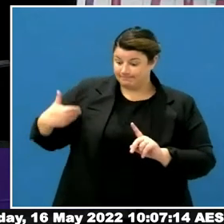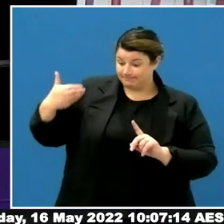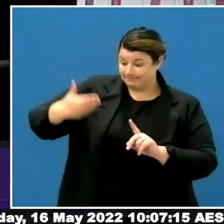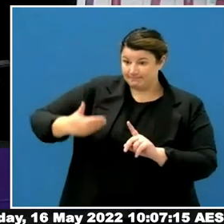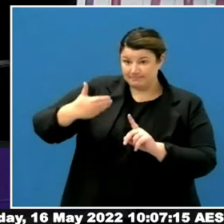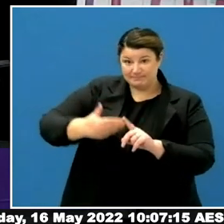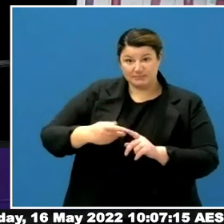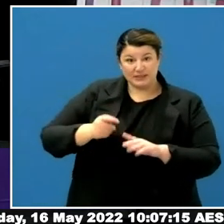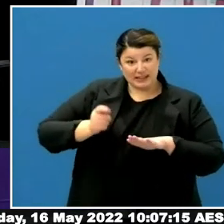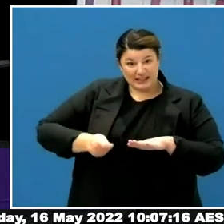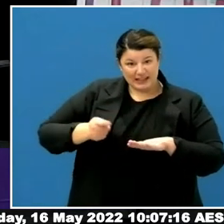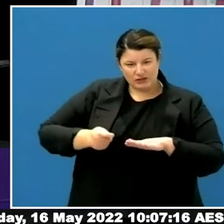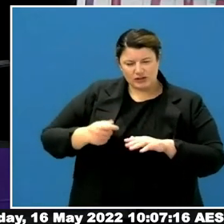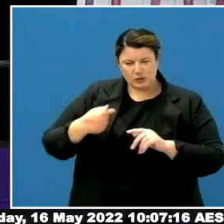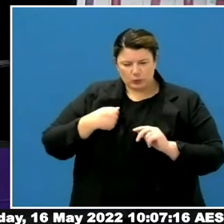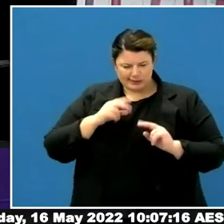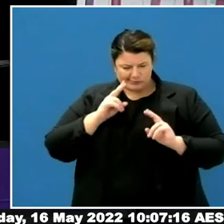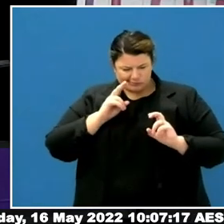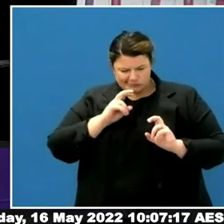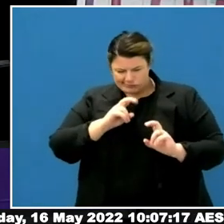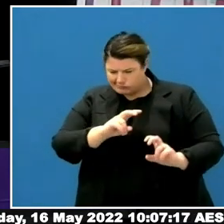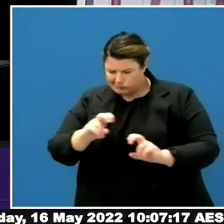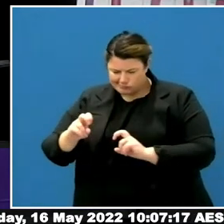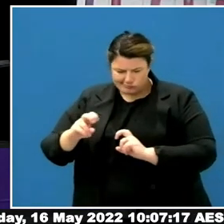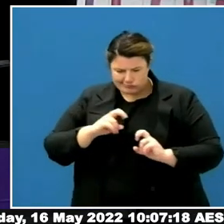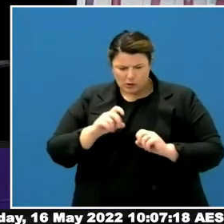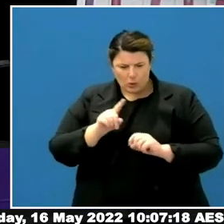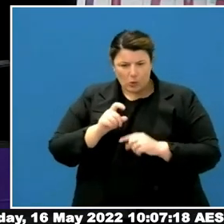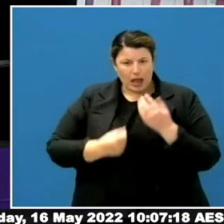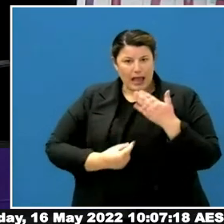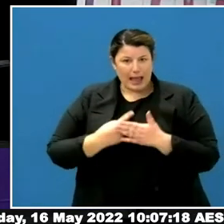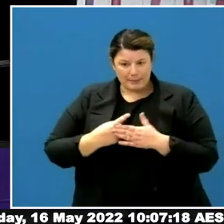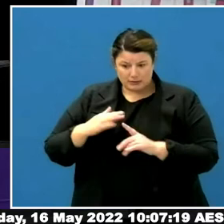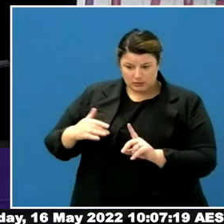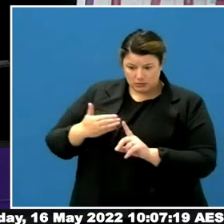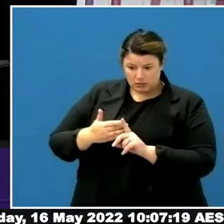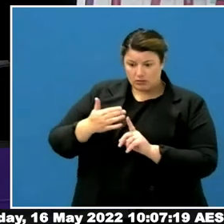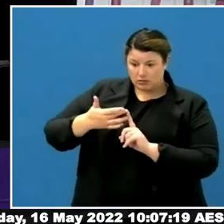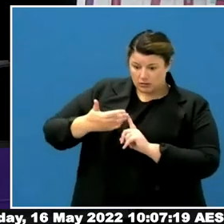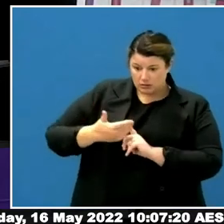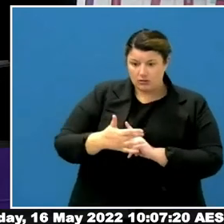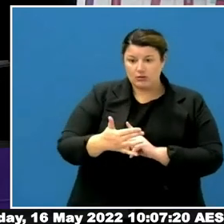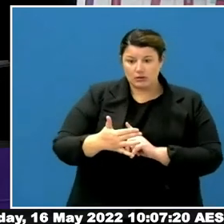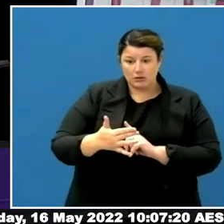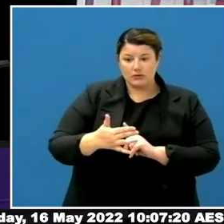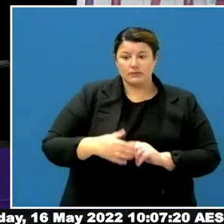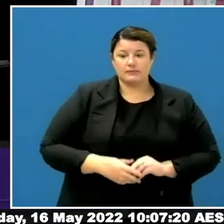examination of the conduct and practices of particular service providers goes well beyond